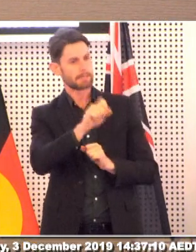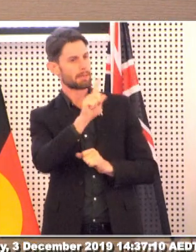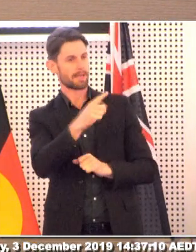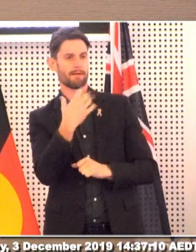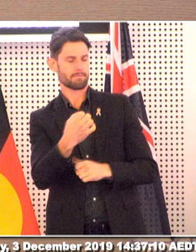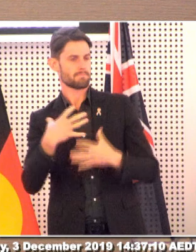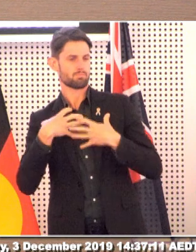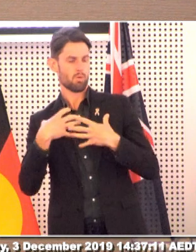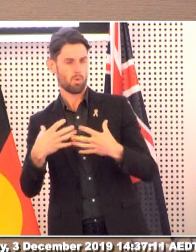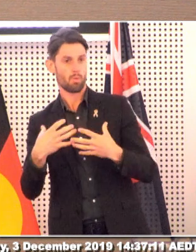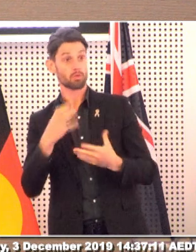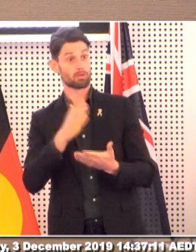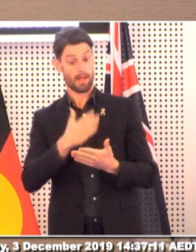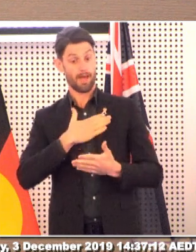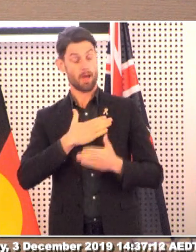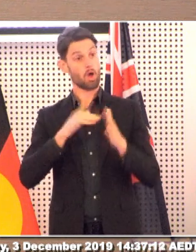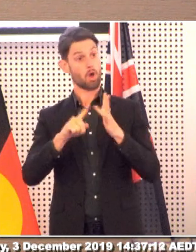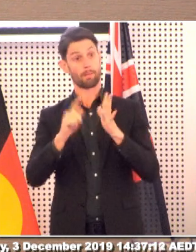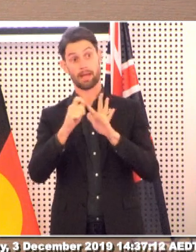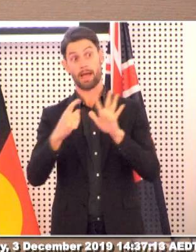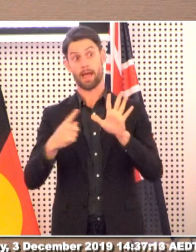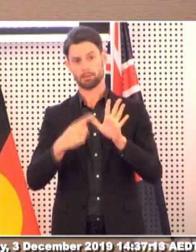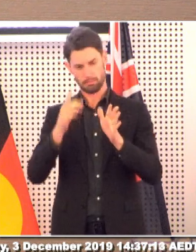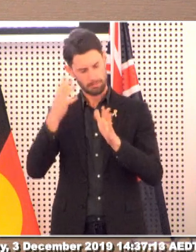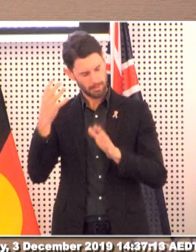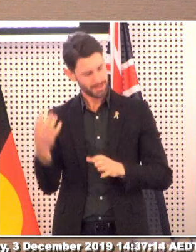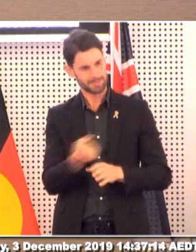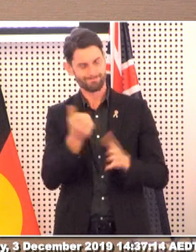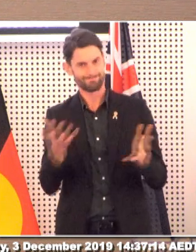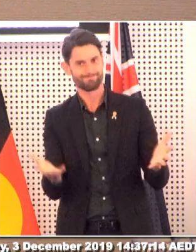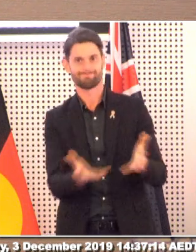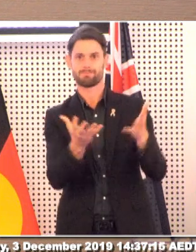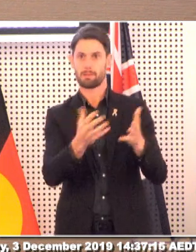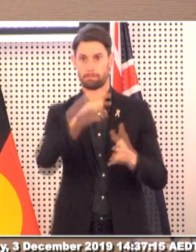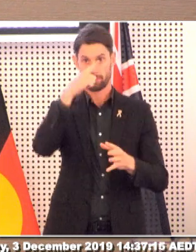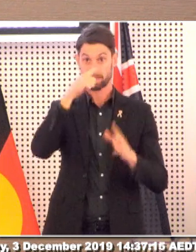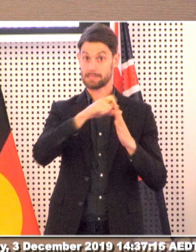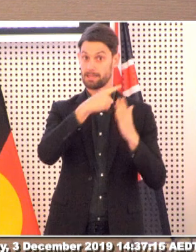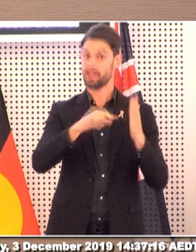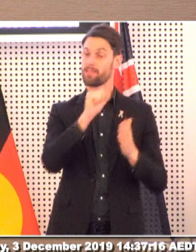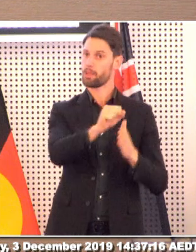The mission of the office is to uphold and promote the rights of people with disability and people with a mental illness.